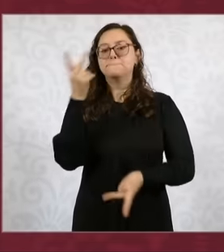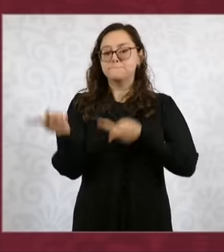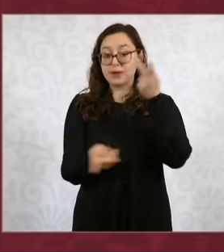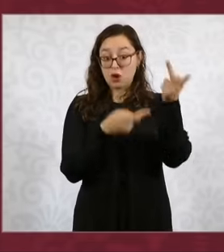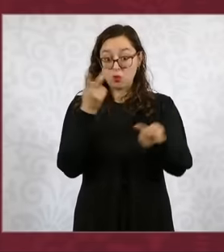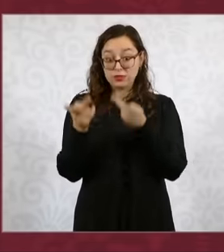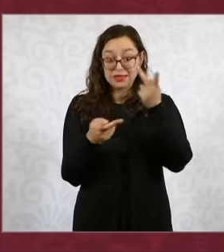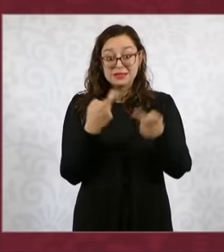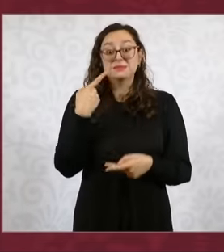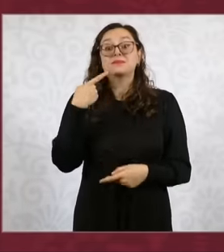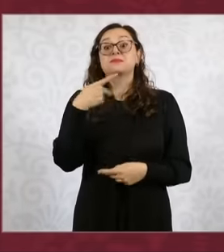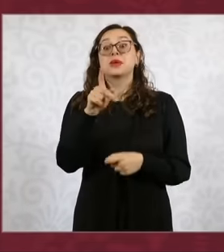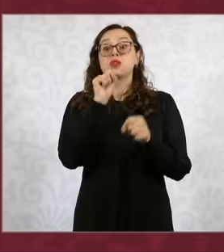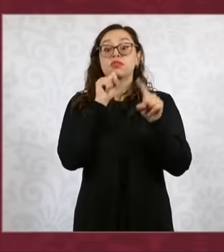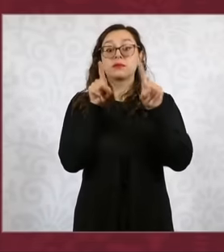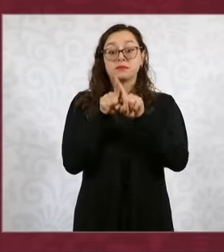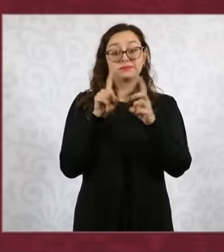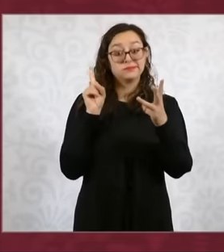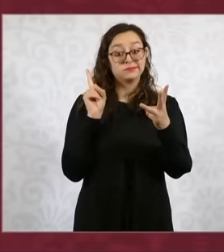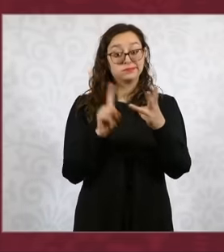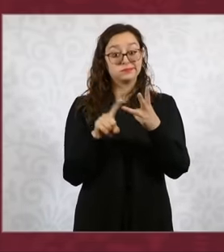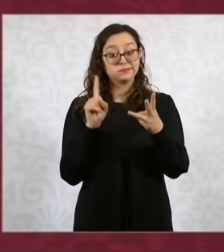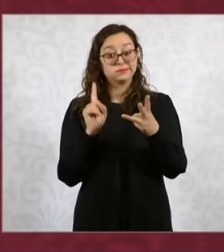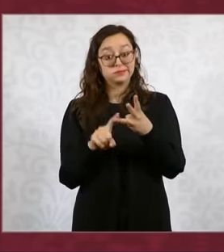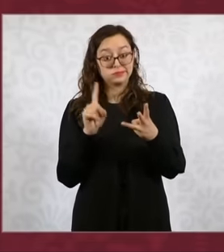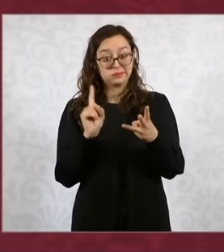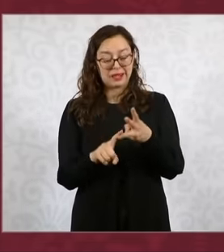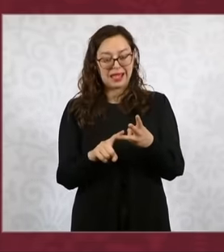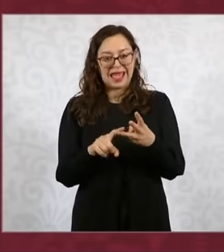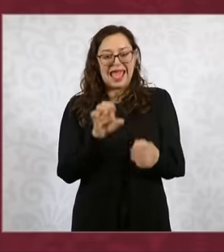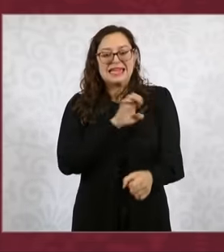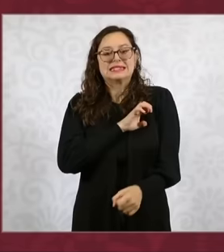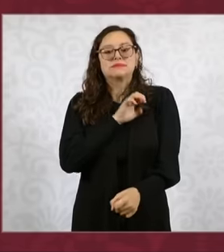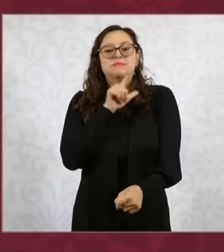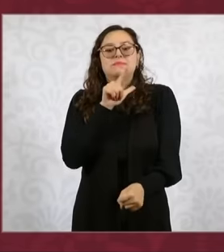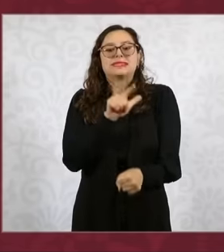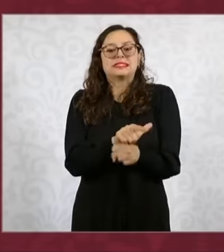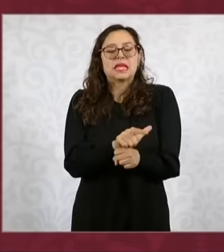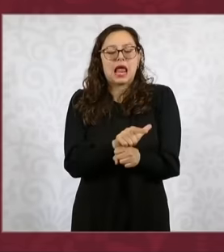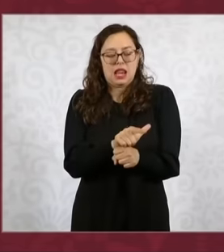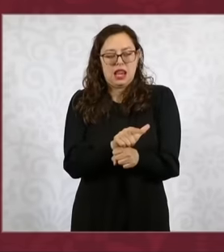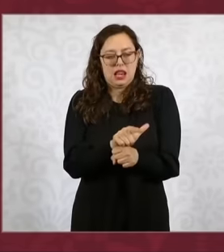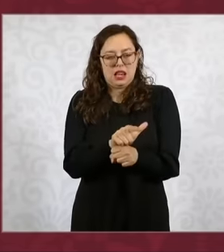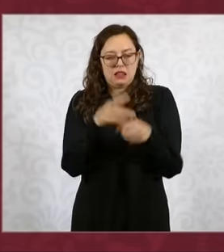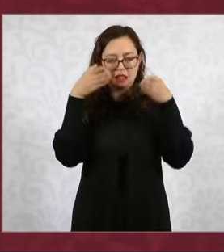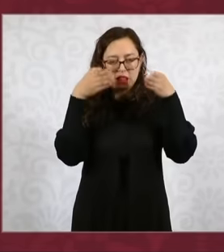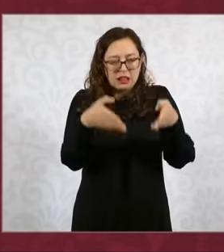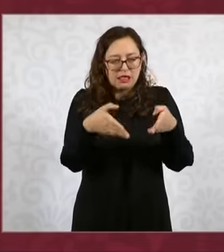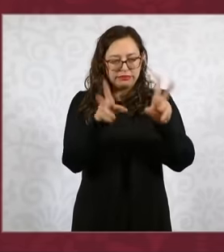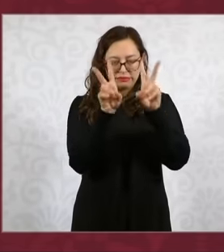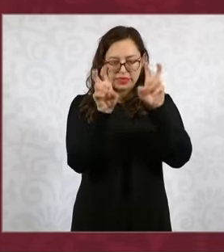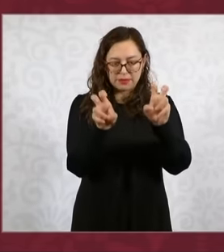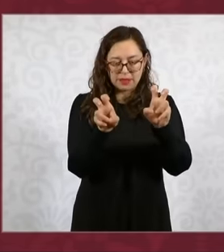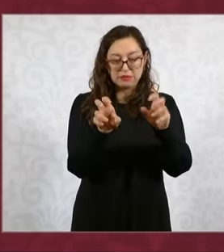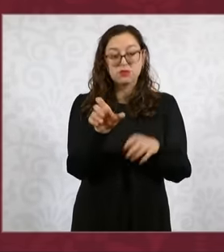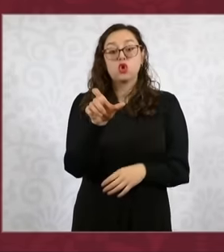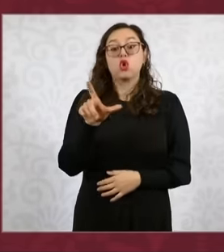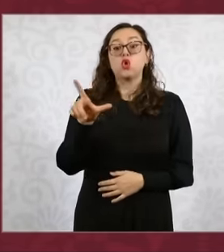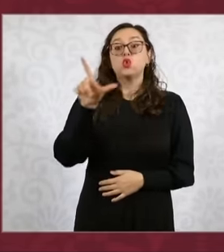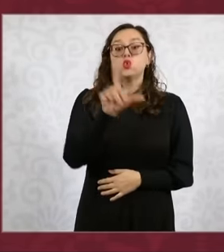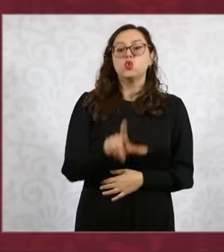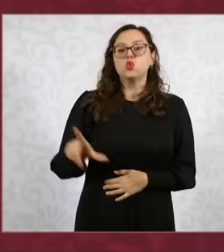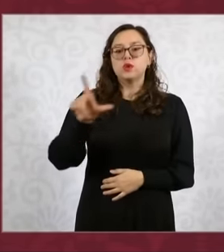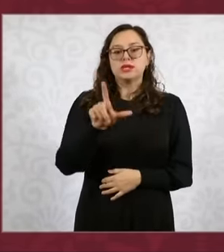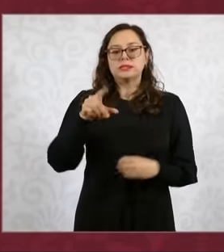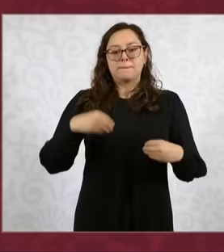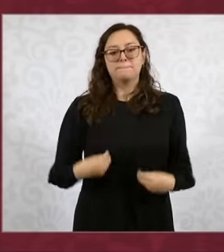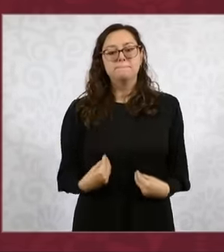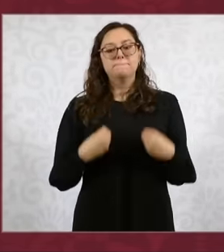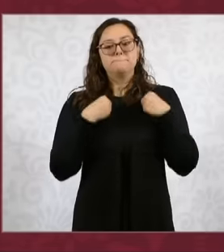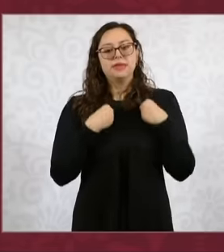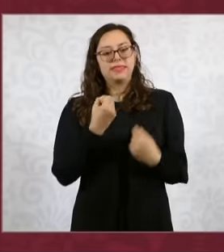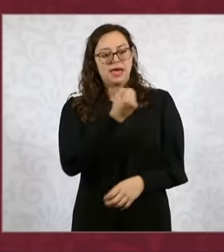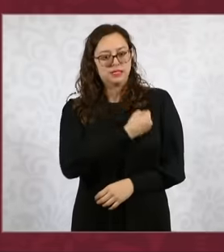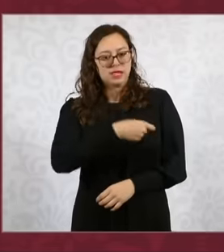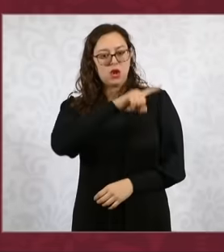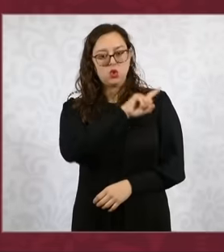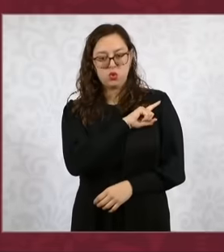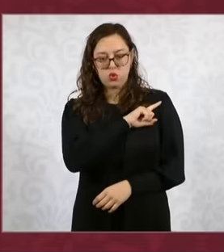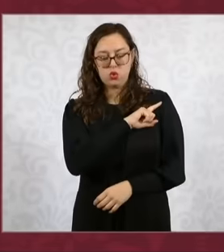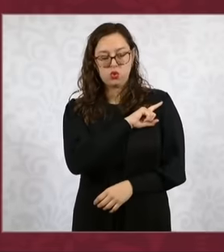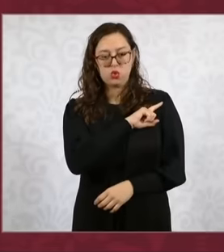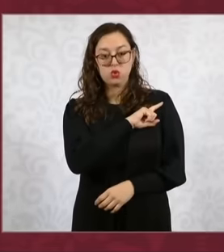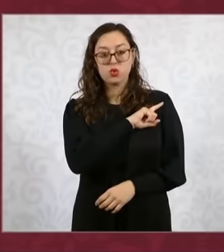the mornings of the town on Mondays we are going to talk about healthy living it is very important that